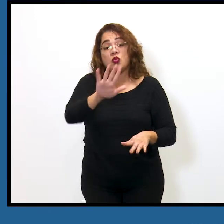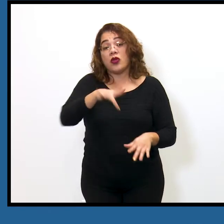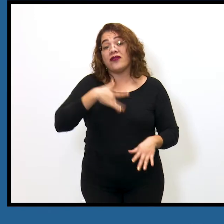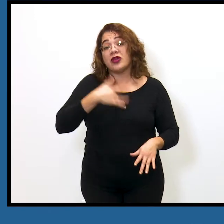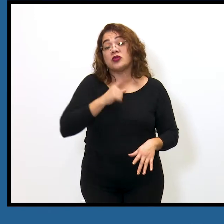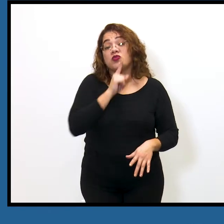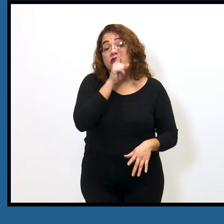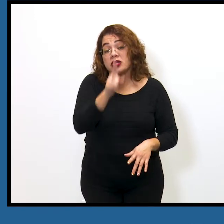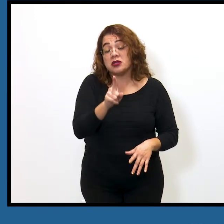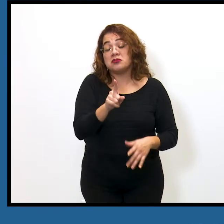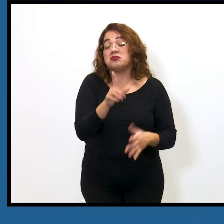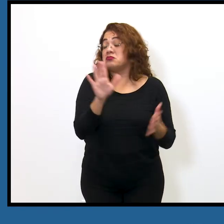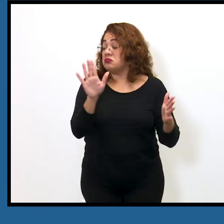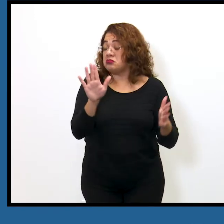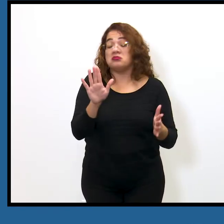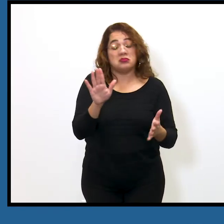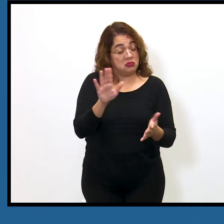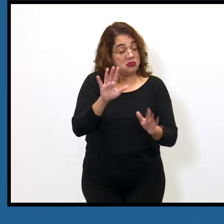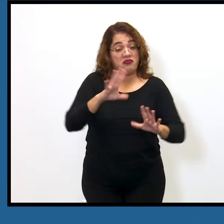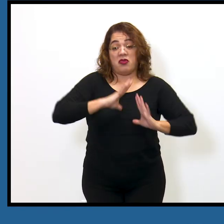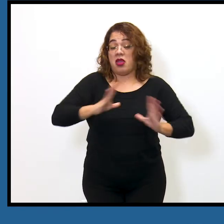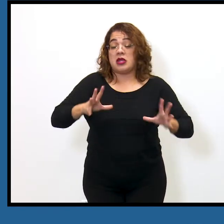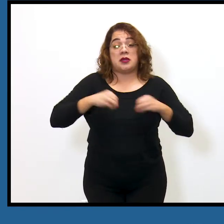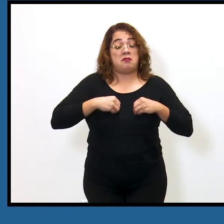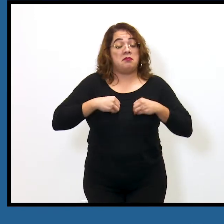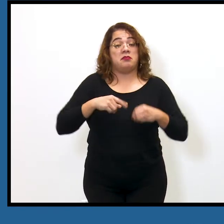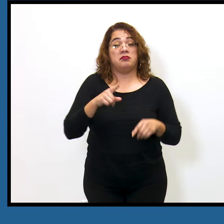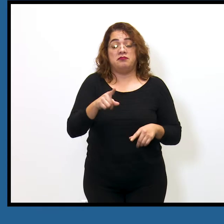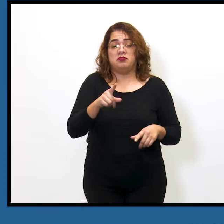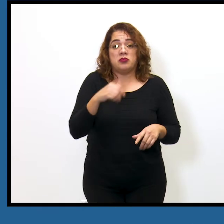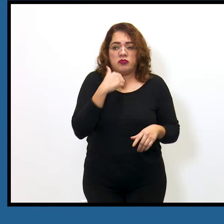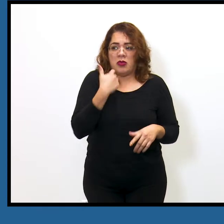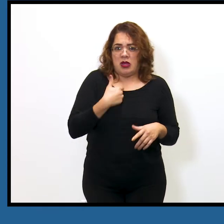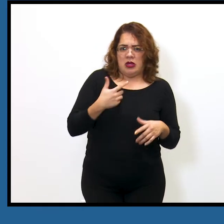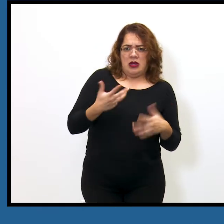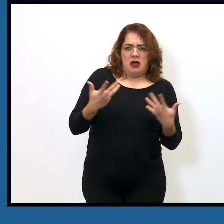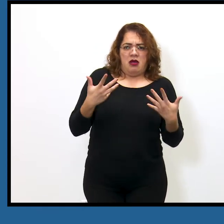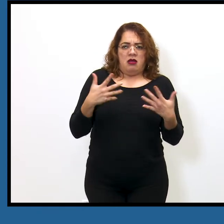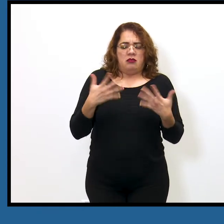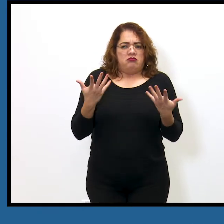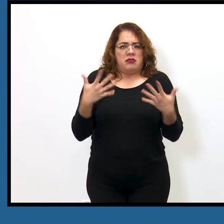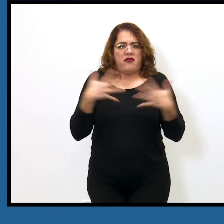should feel any shame about the skepticism but what I want you all to know is that Dr. Davis,